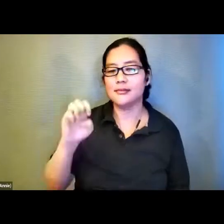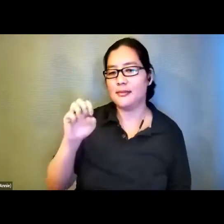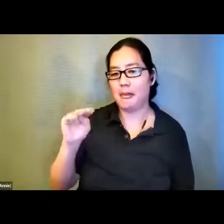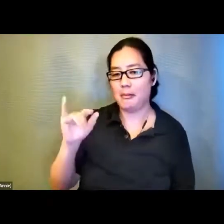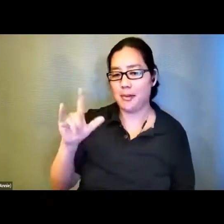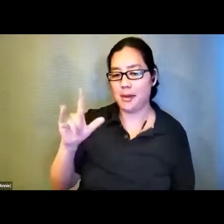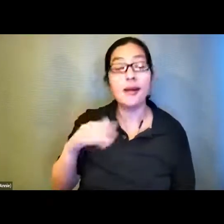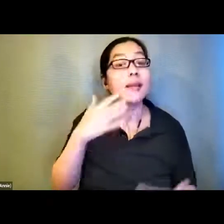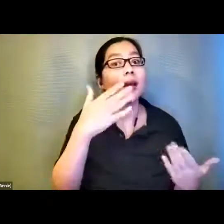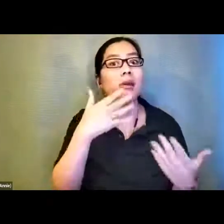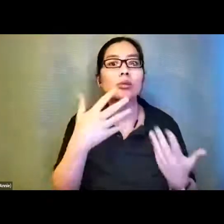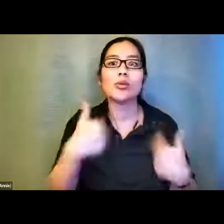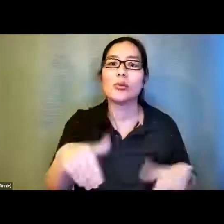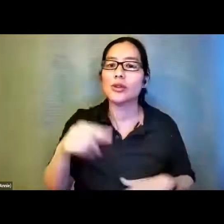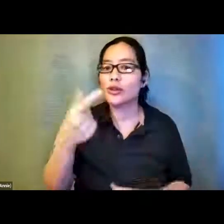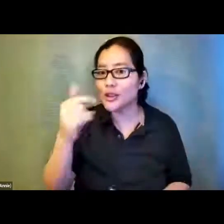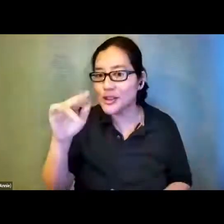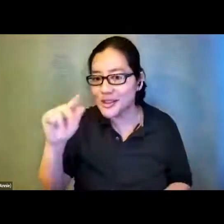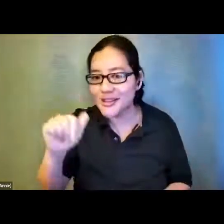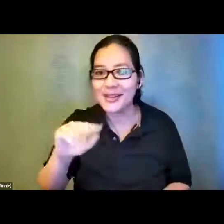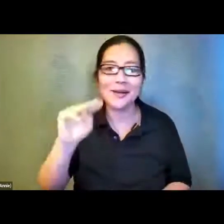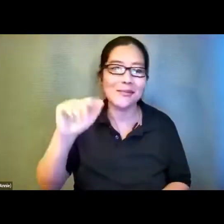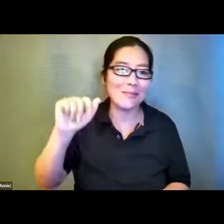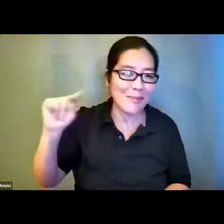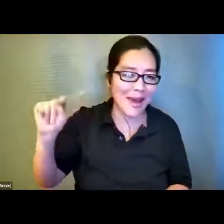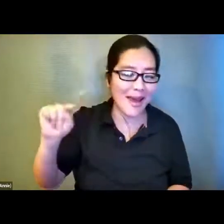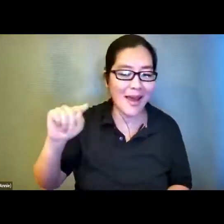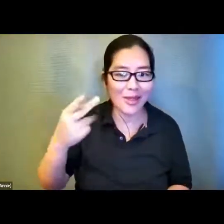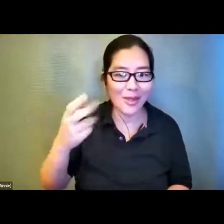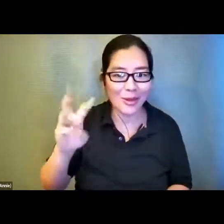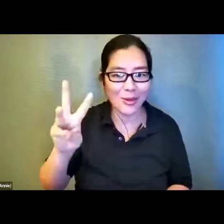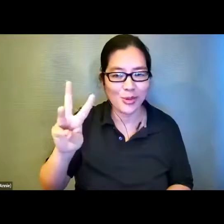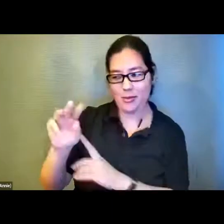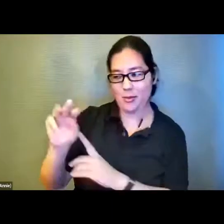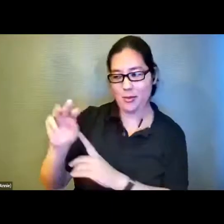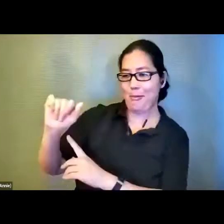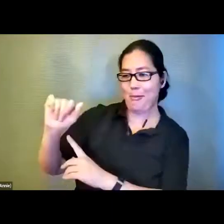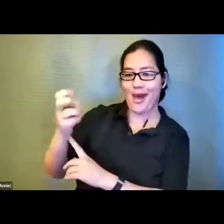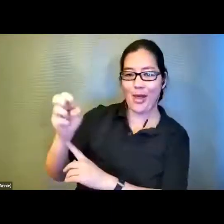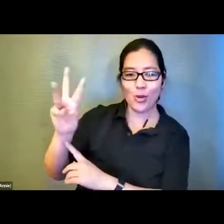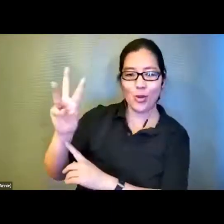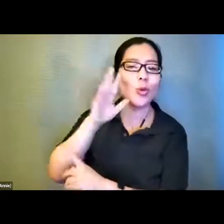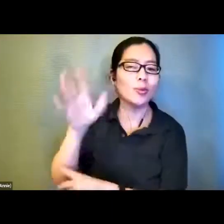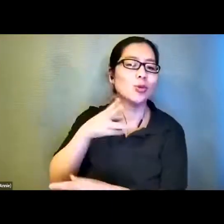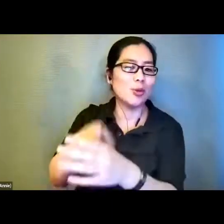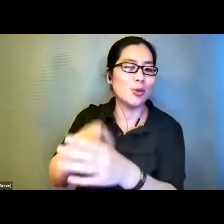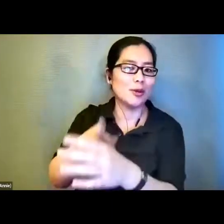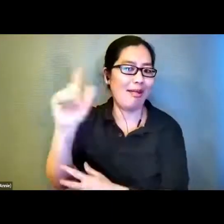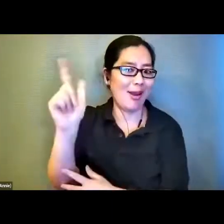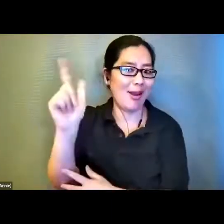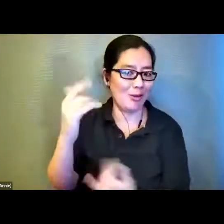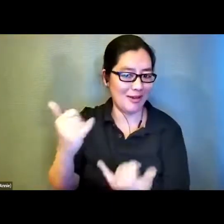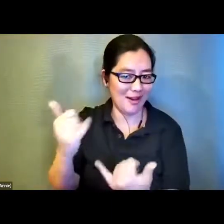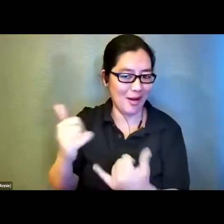Gina and Matthew who will be with us on another panel live today. If you had any questions you will have an